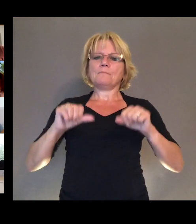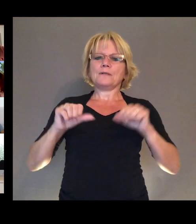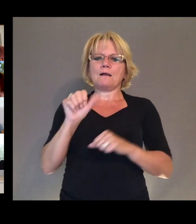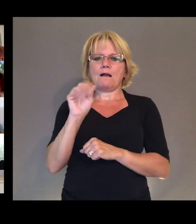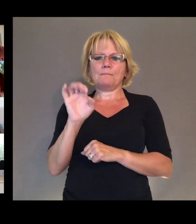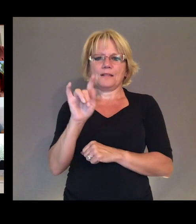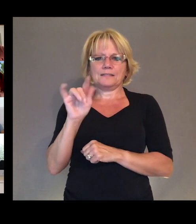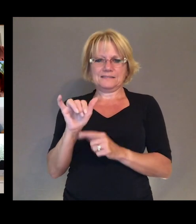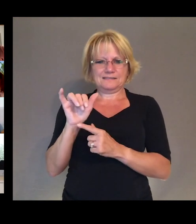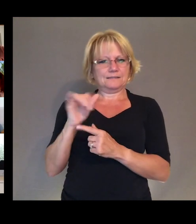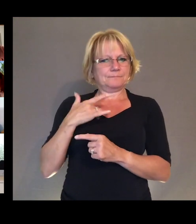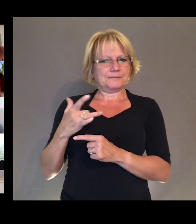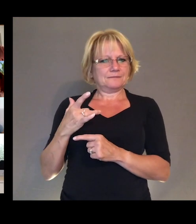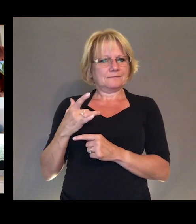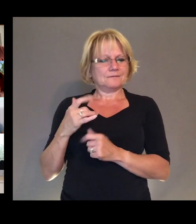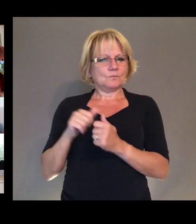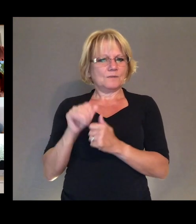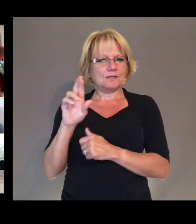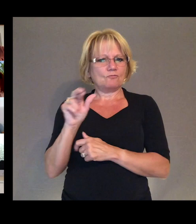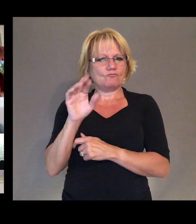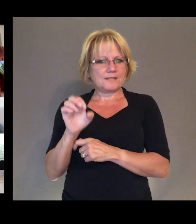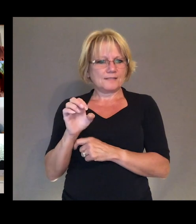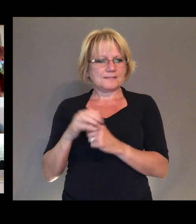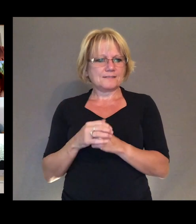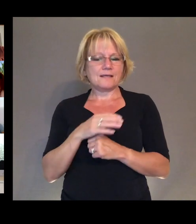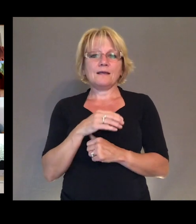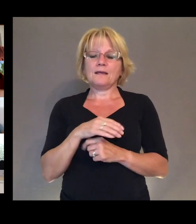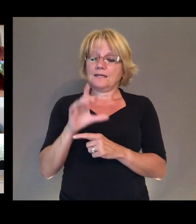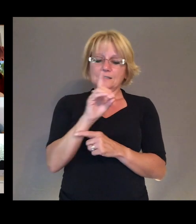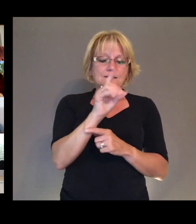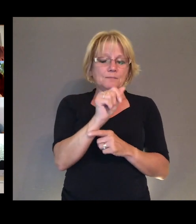because the disability in itself means a deviation from the norm.